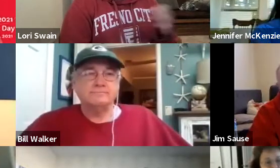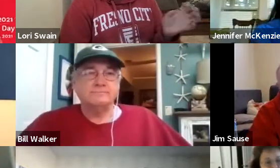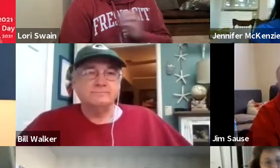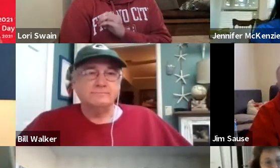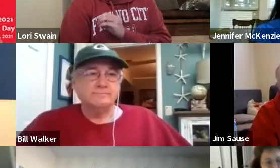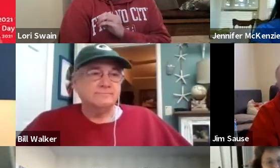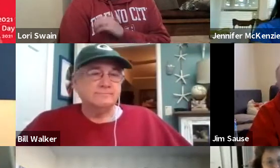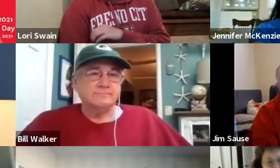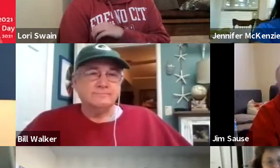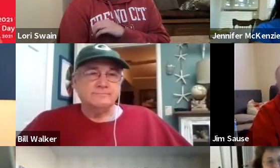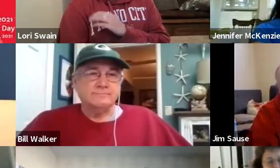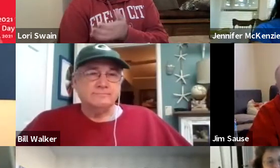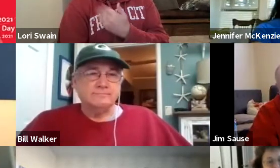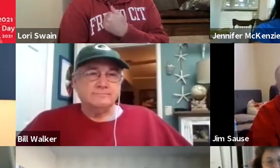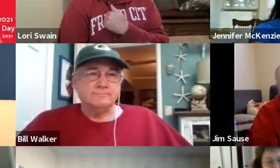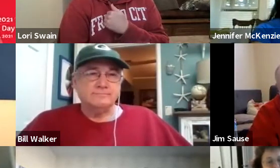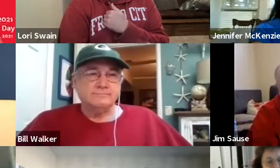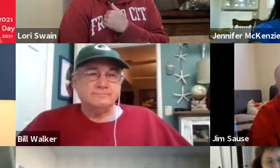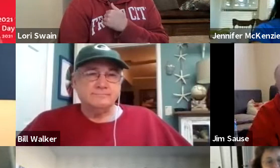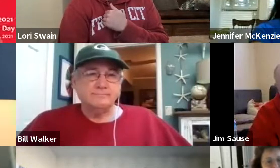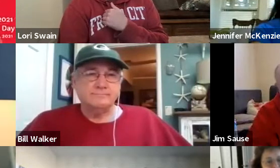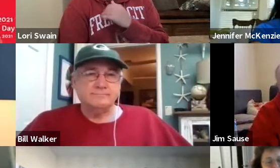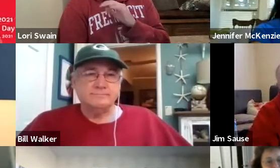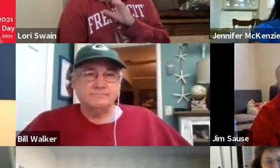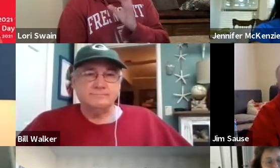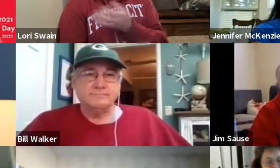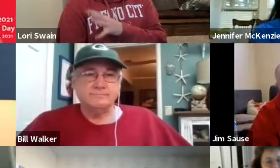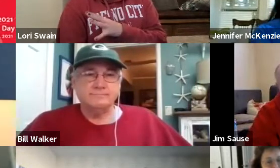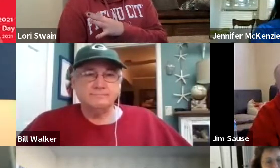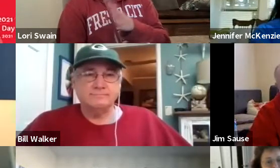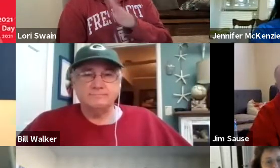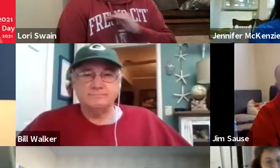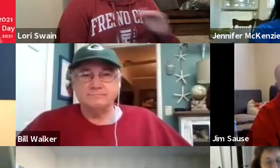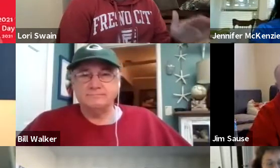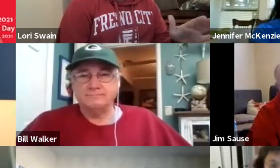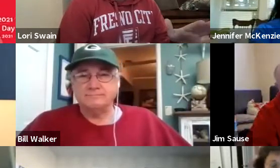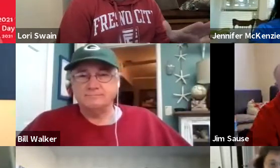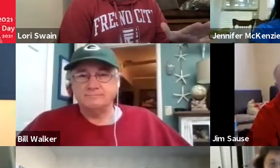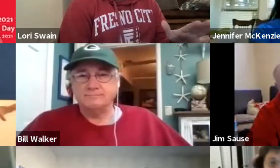random situation, you know, and then the department faculty can tell me what's happening. And then I kind of relay that to